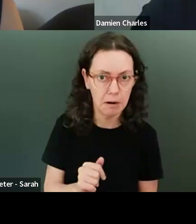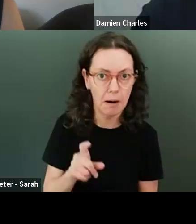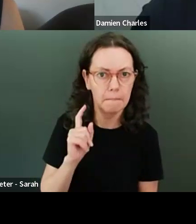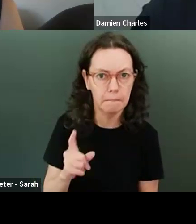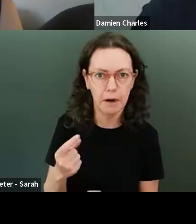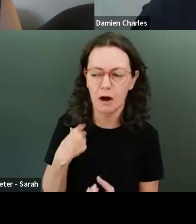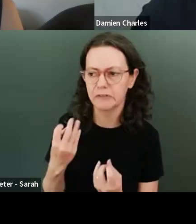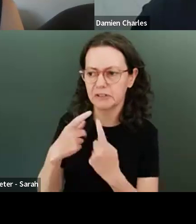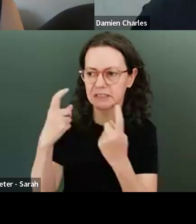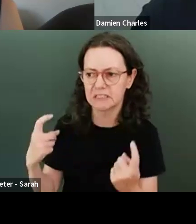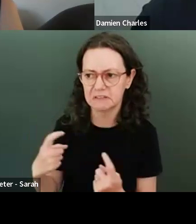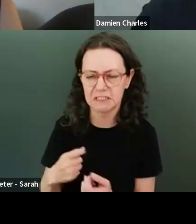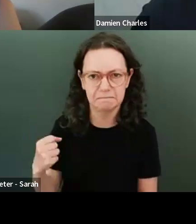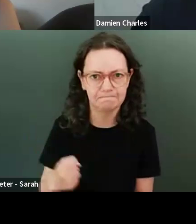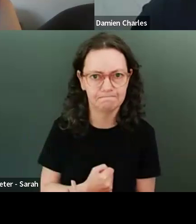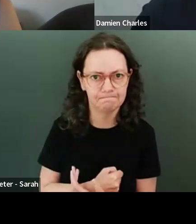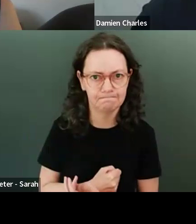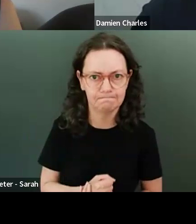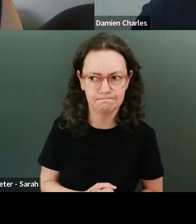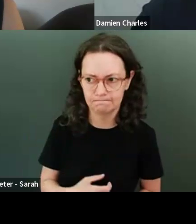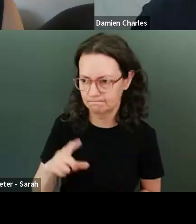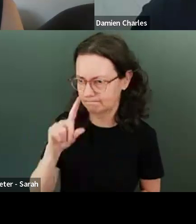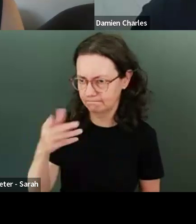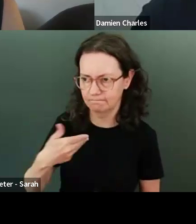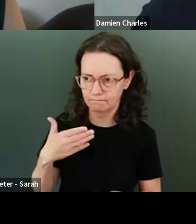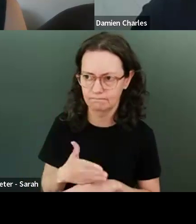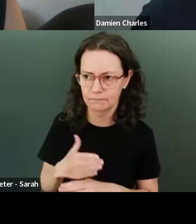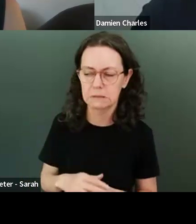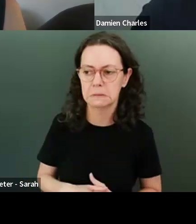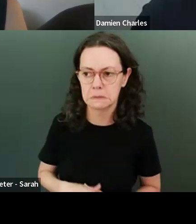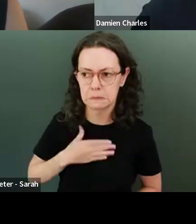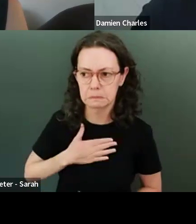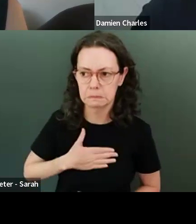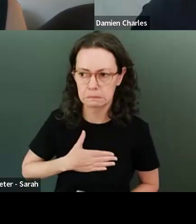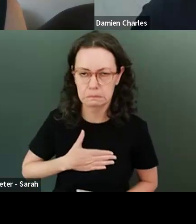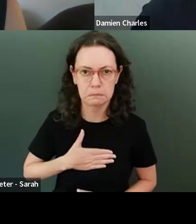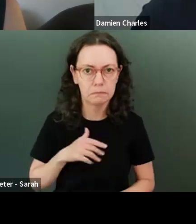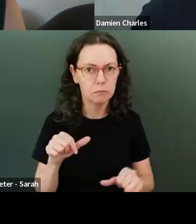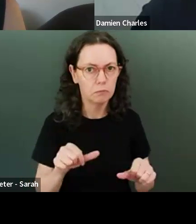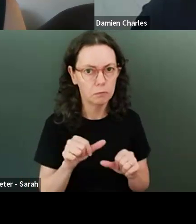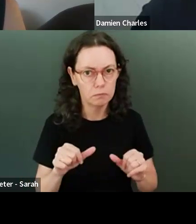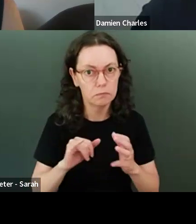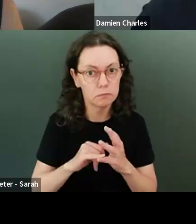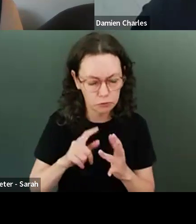have all of those other bits that you need to transition so we're really